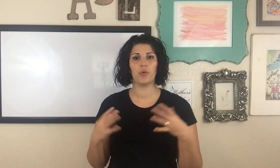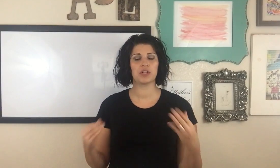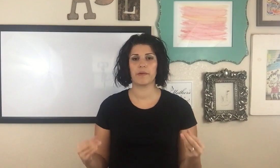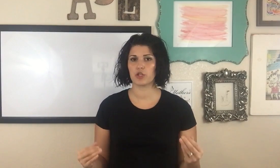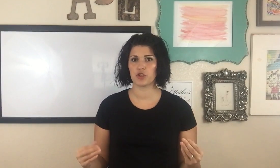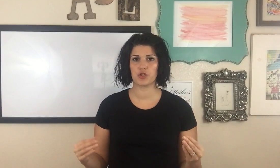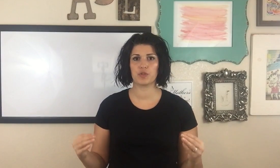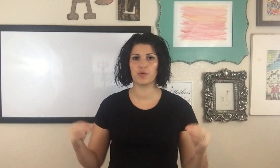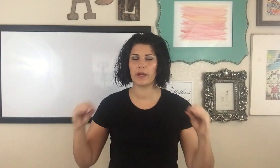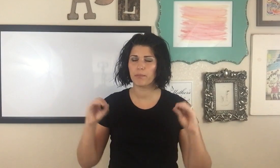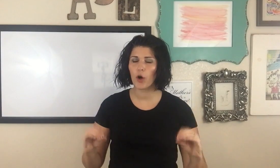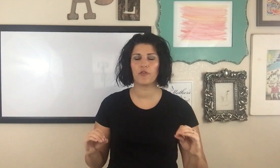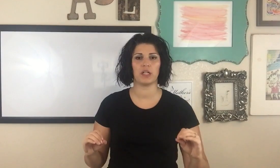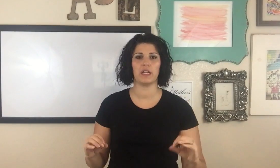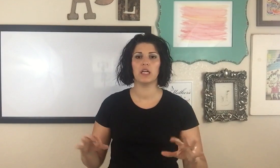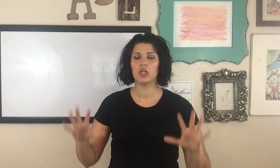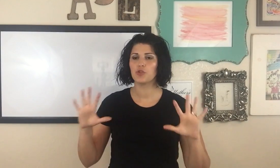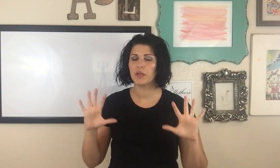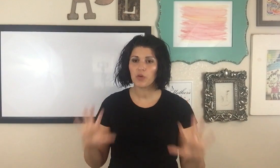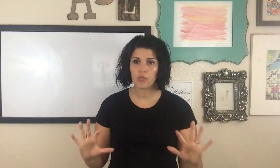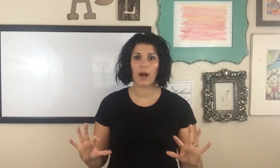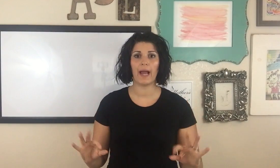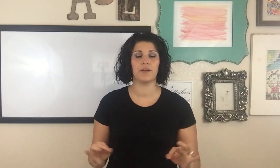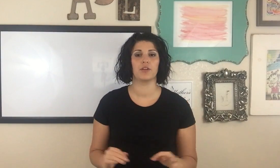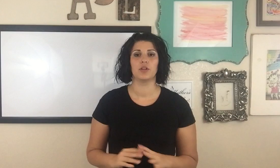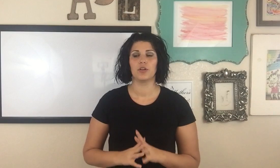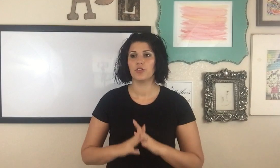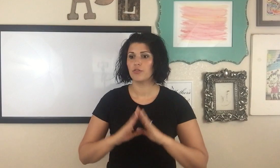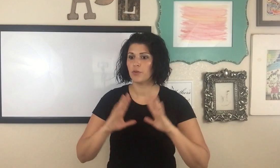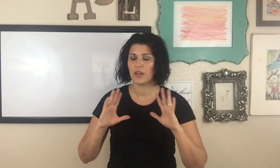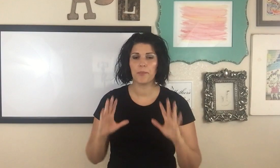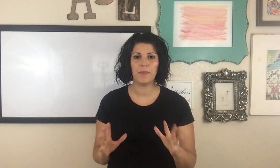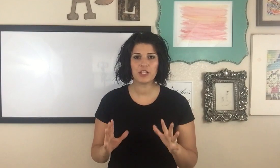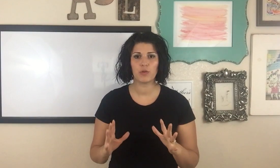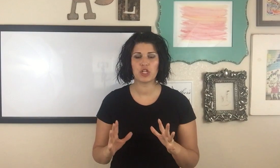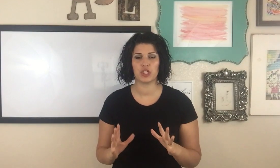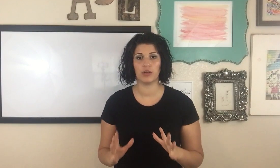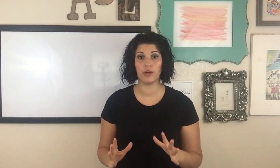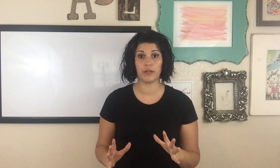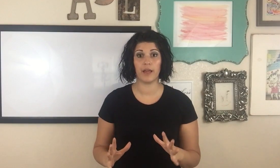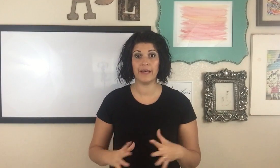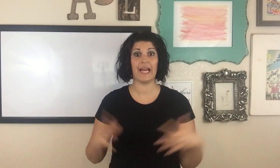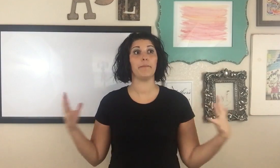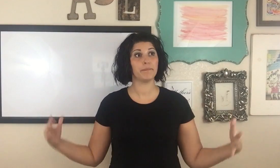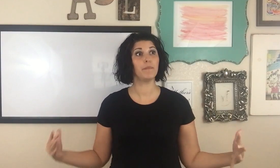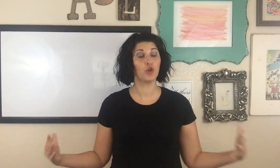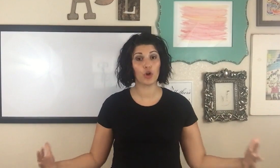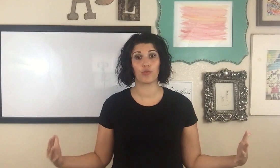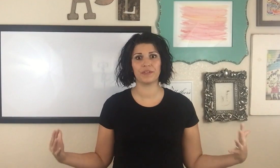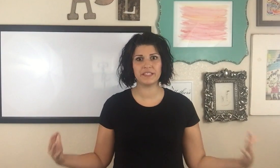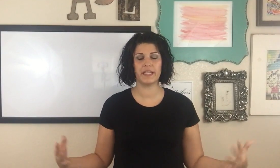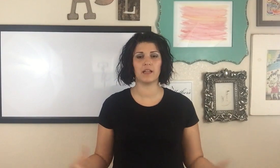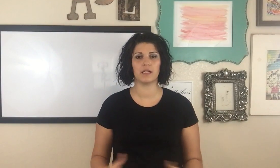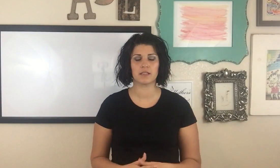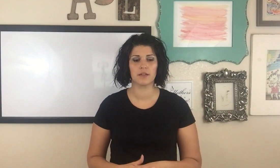She wanted to make sure she was doing it perfectly, doing it right, doing it the best way she could and not look ridiculous.